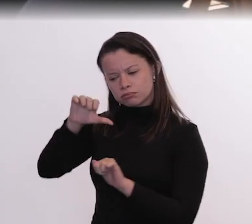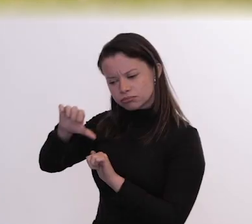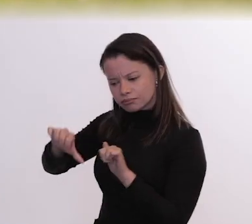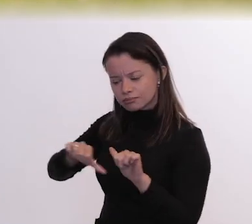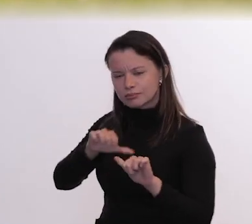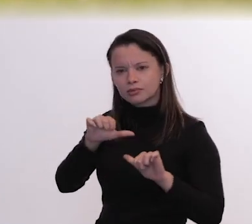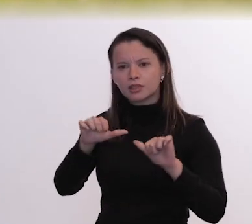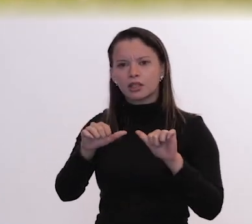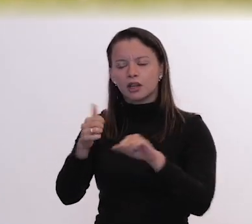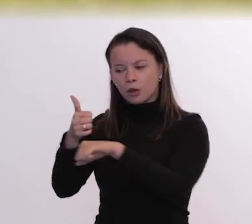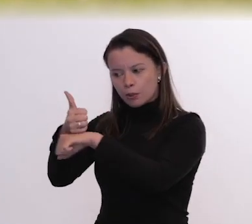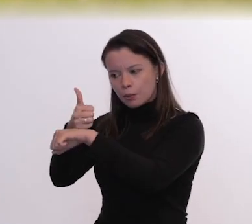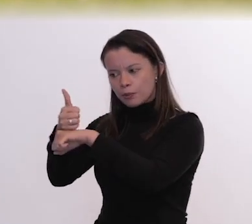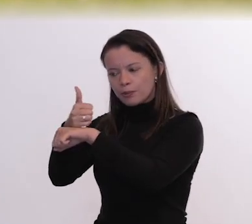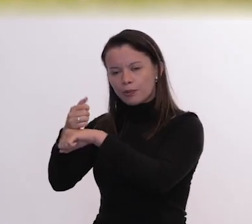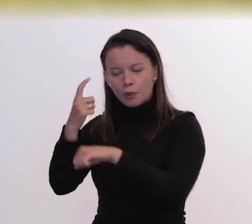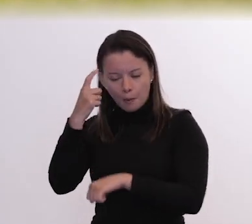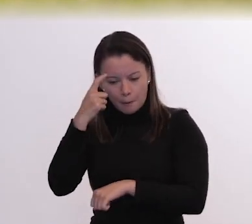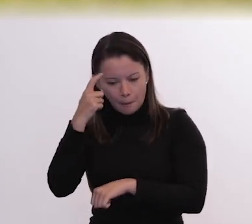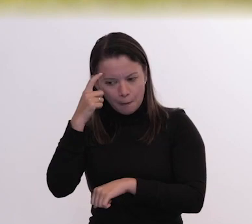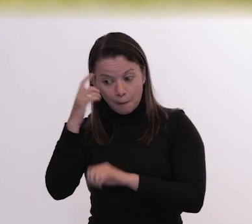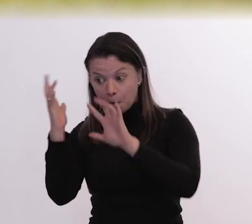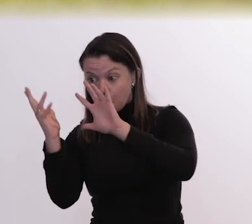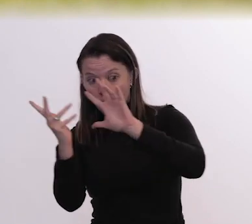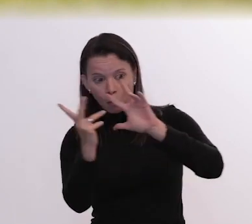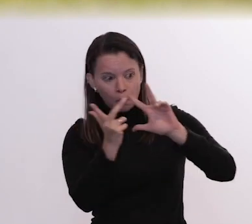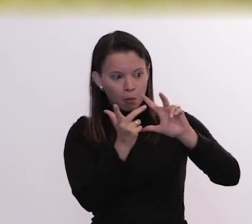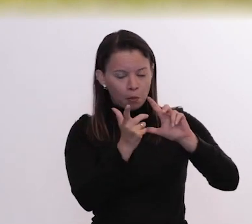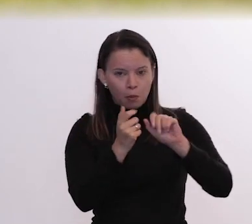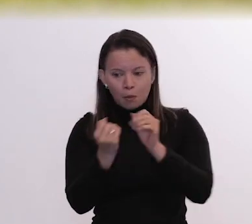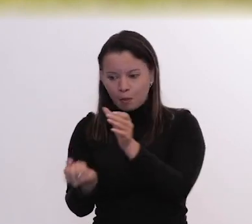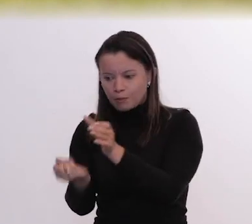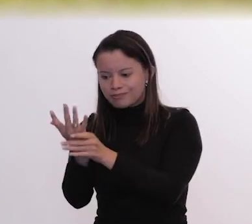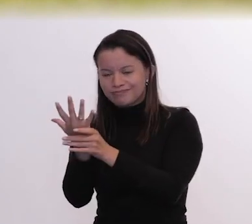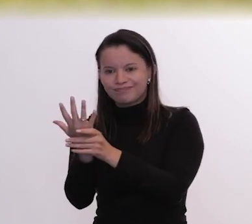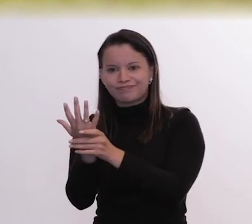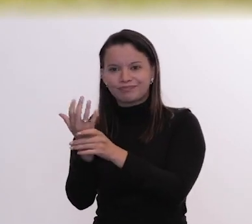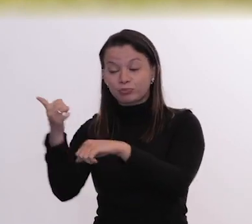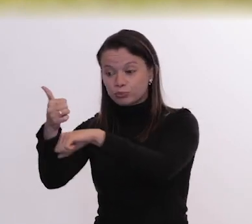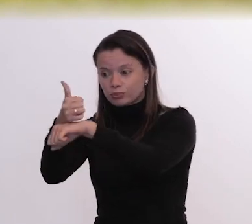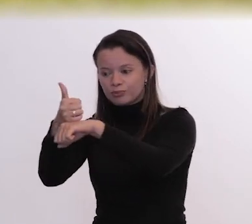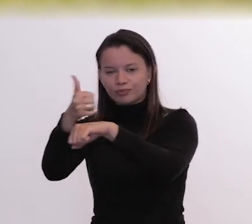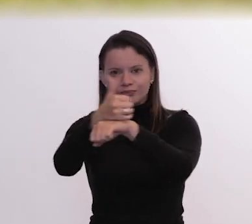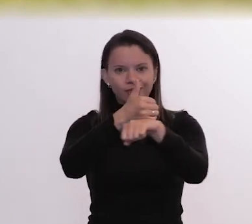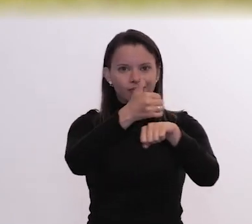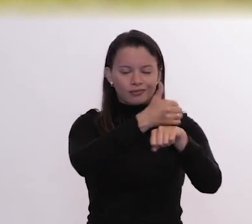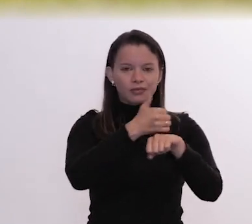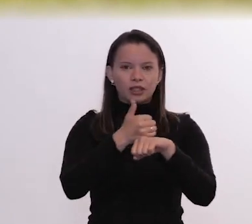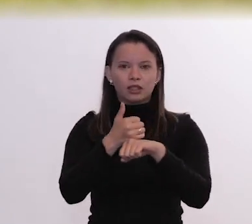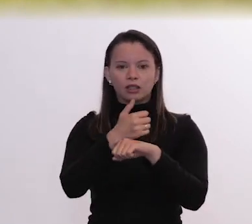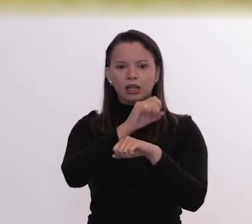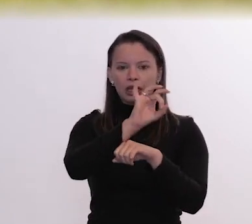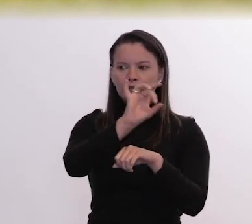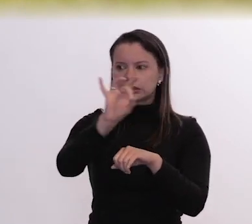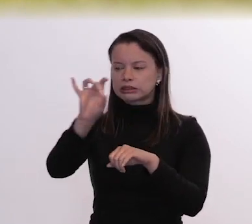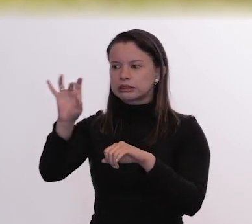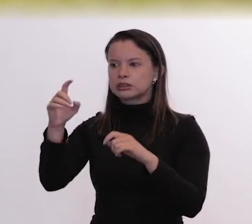It is very difficult to achieve consensus among urban planners, but slowly, there is already a consensus being reached